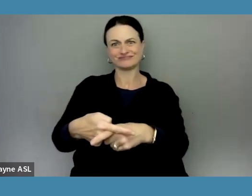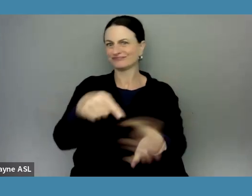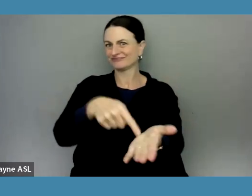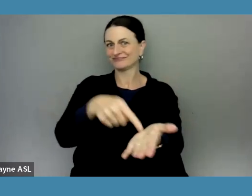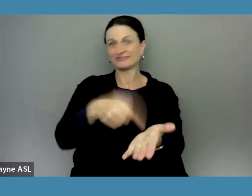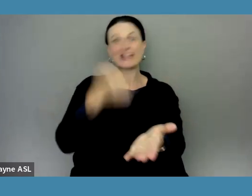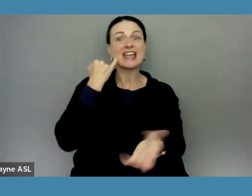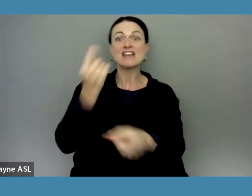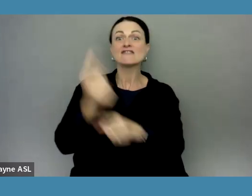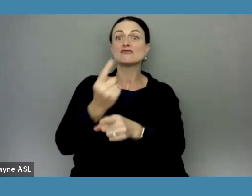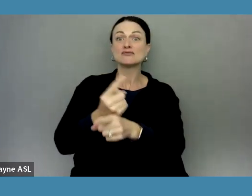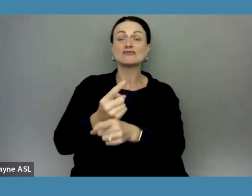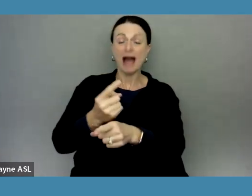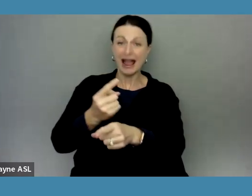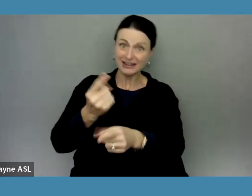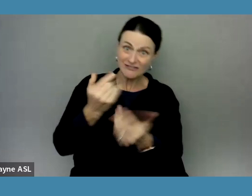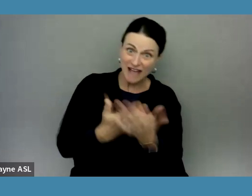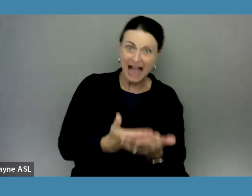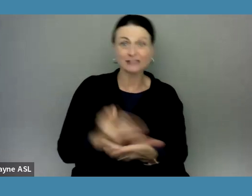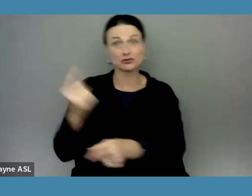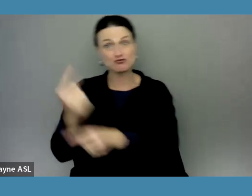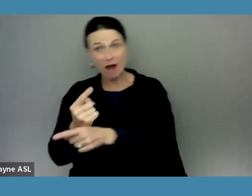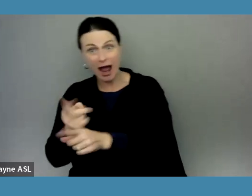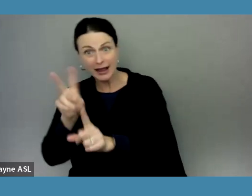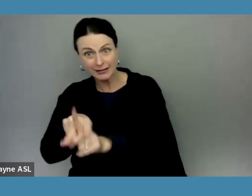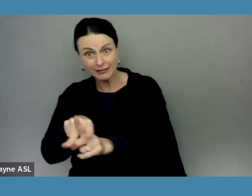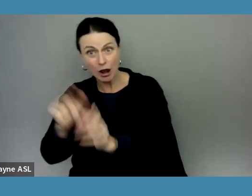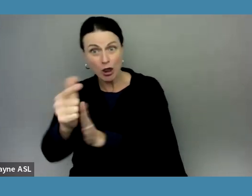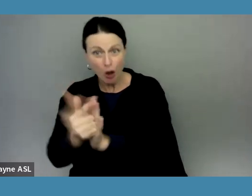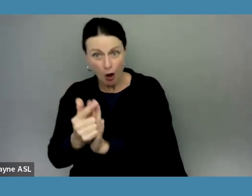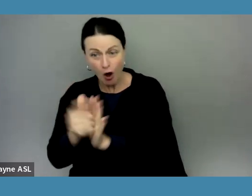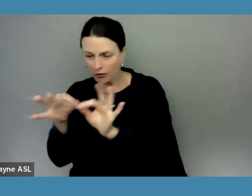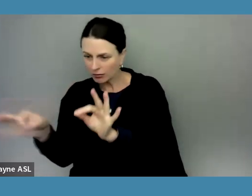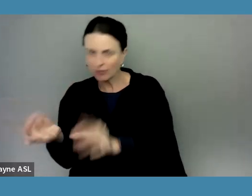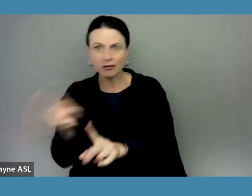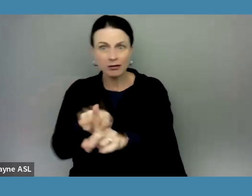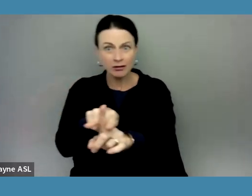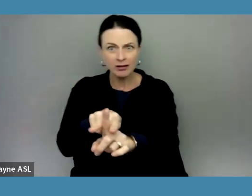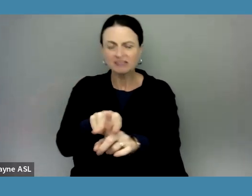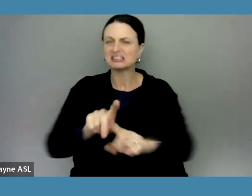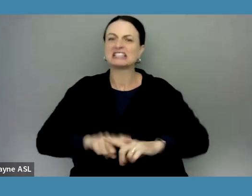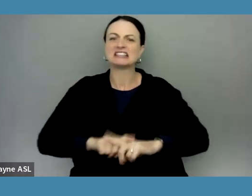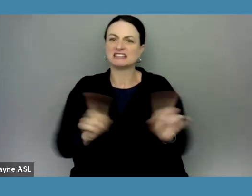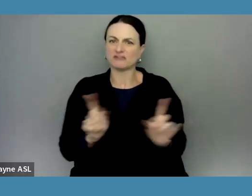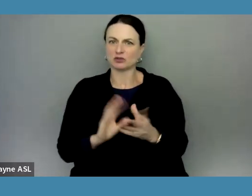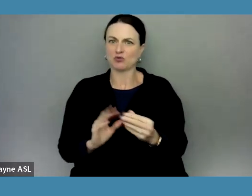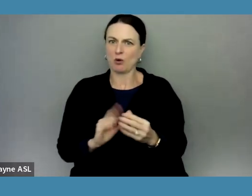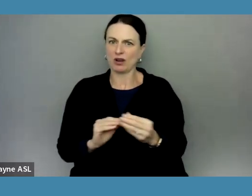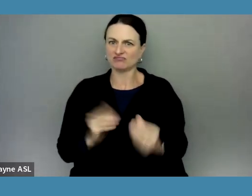or they had used the right law, then this would've been a different decision.